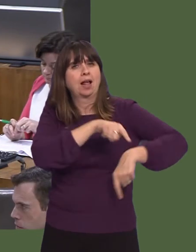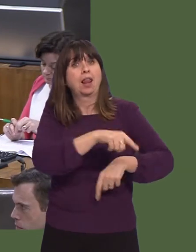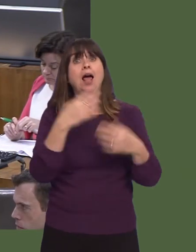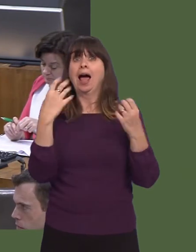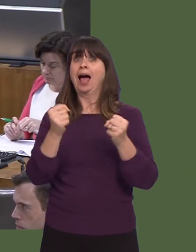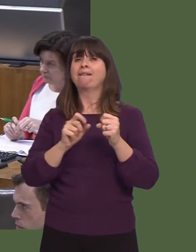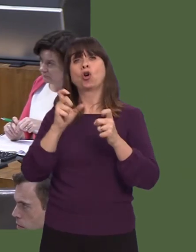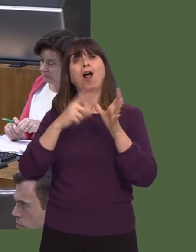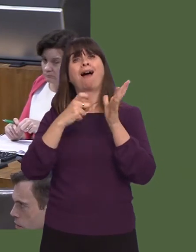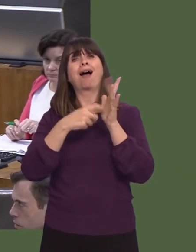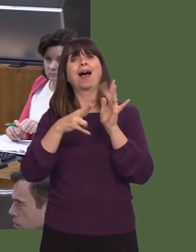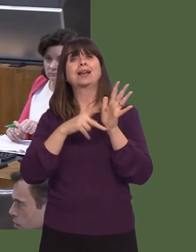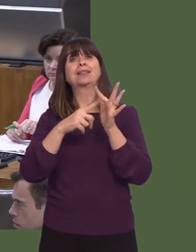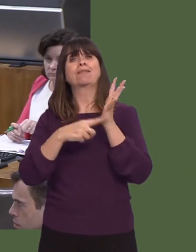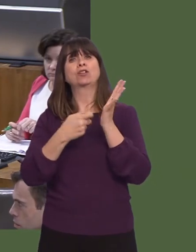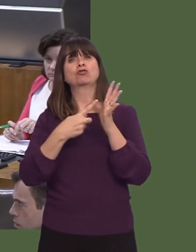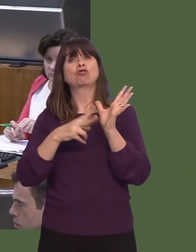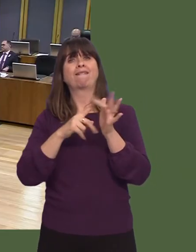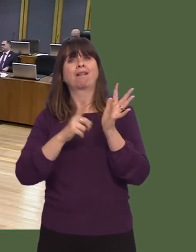(Wales) Act 2013, of course, and the Cabinet Secretary does fund active travel infrastructure